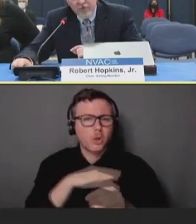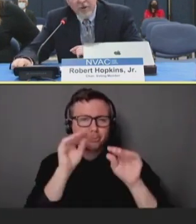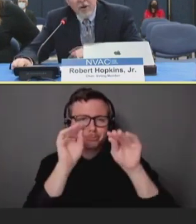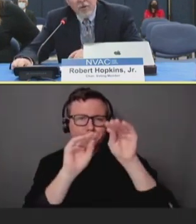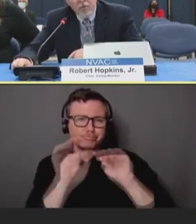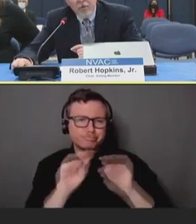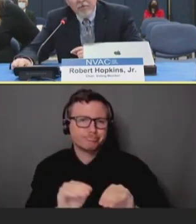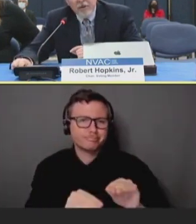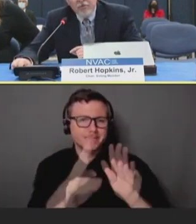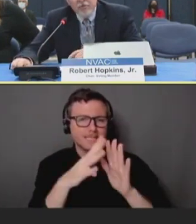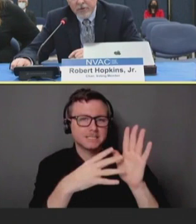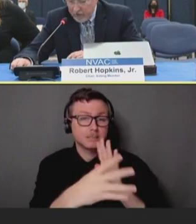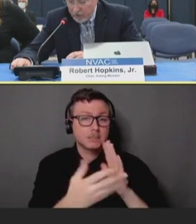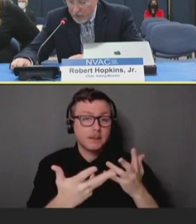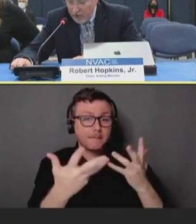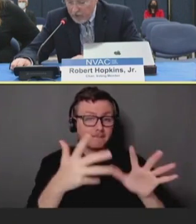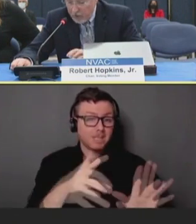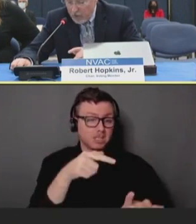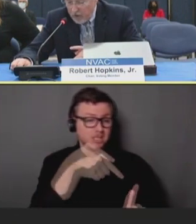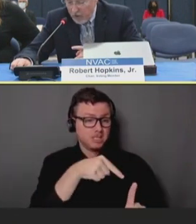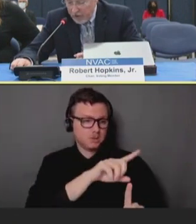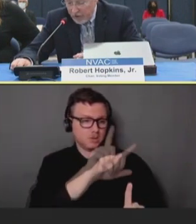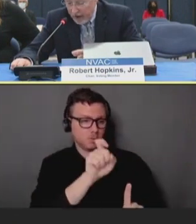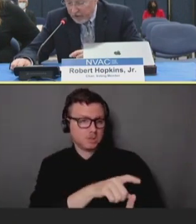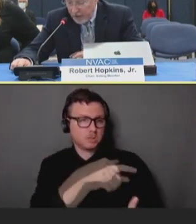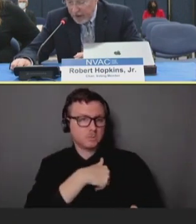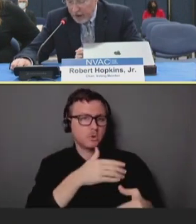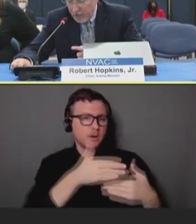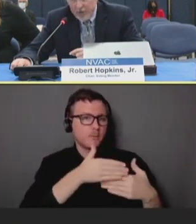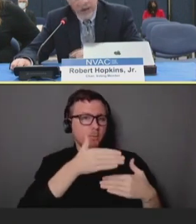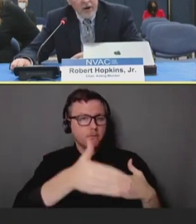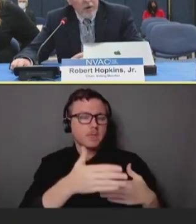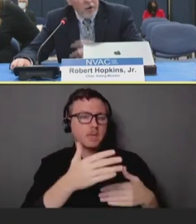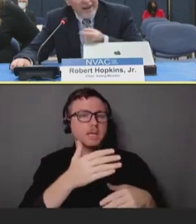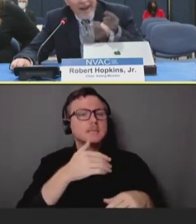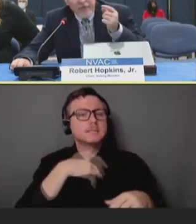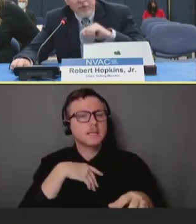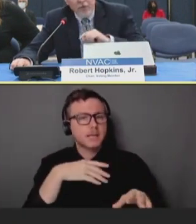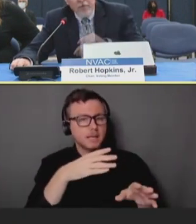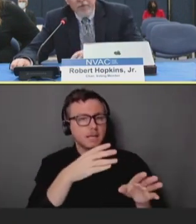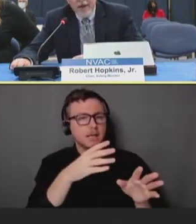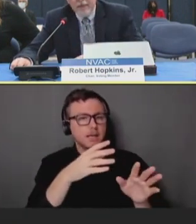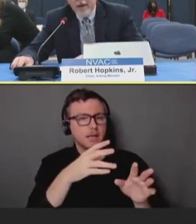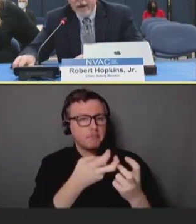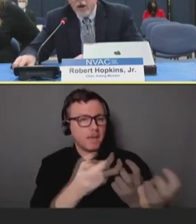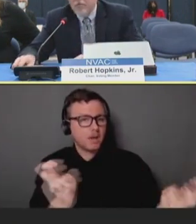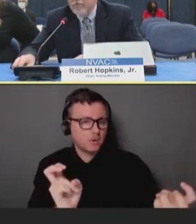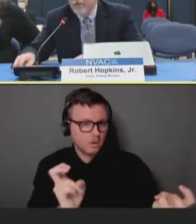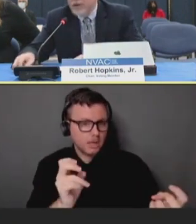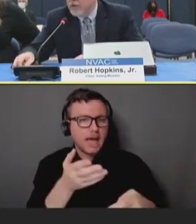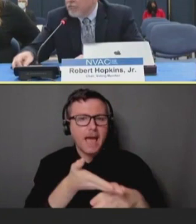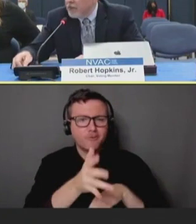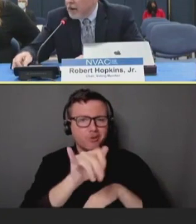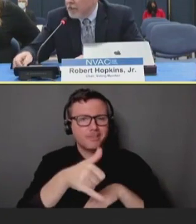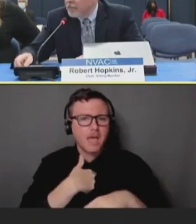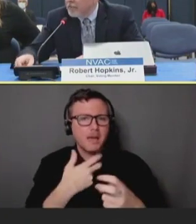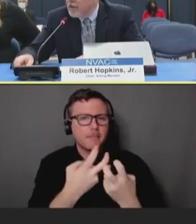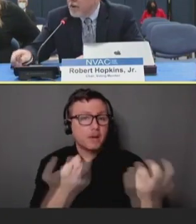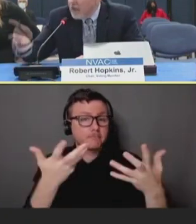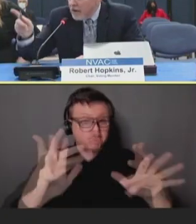When we finish with this question, we'll move on to the next panel. And we'll take our break after that panel from timing [phonetic sp].